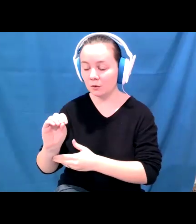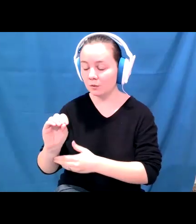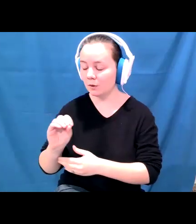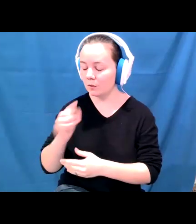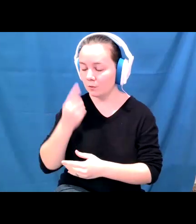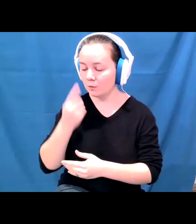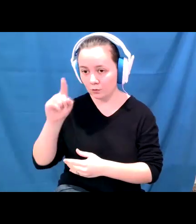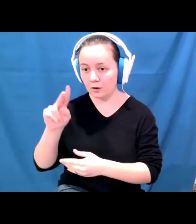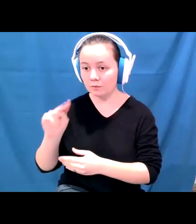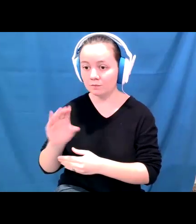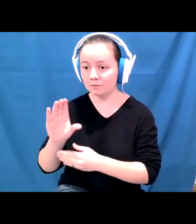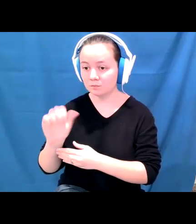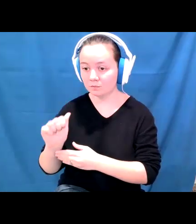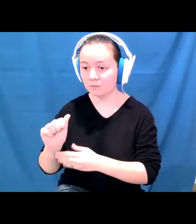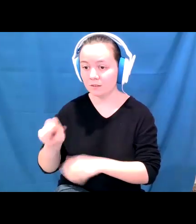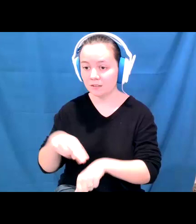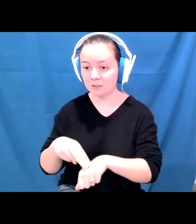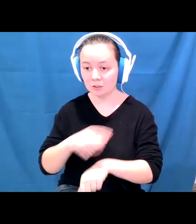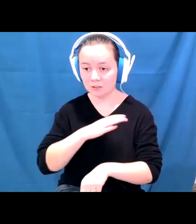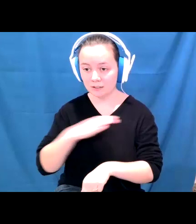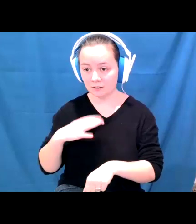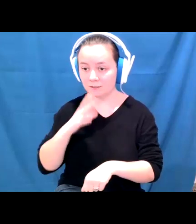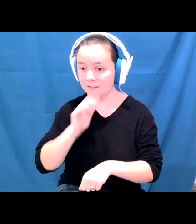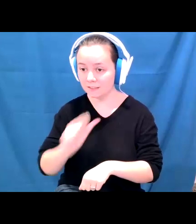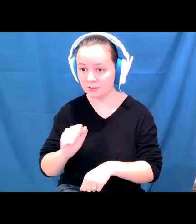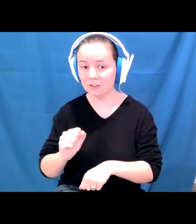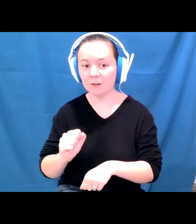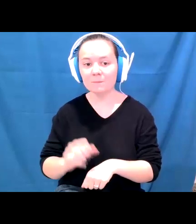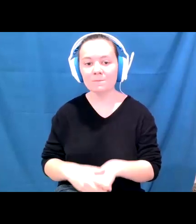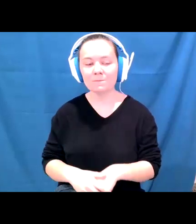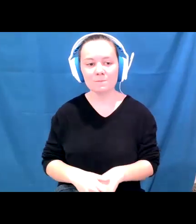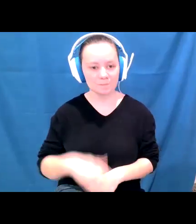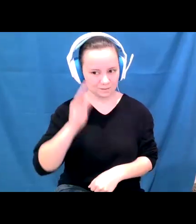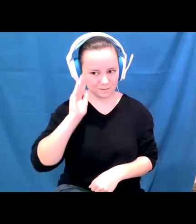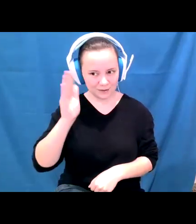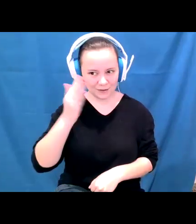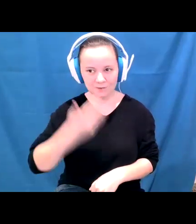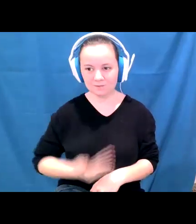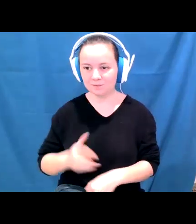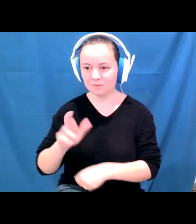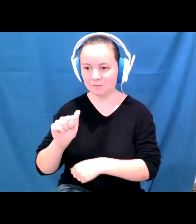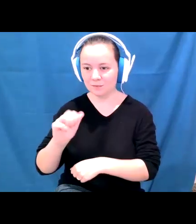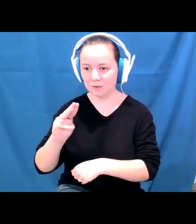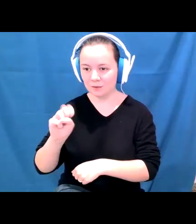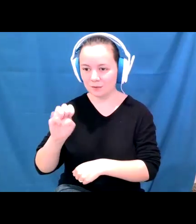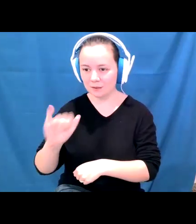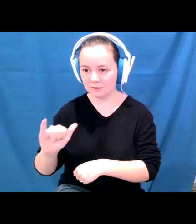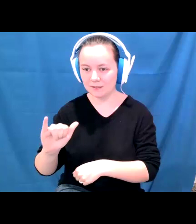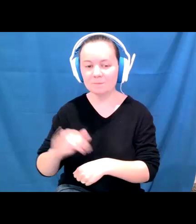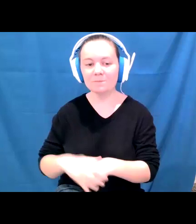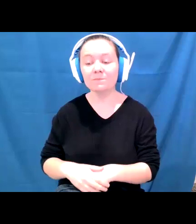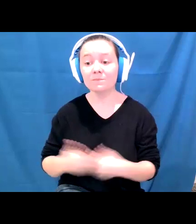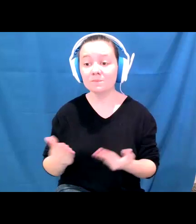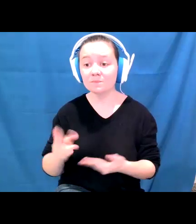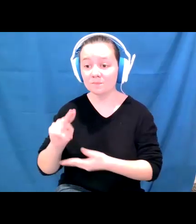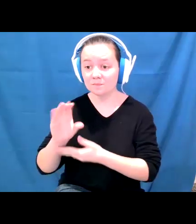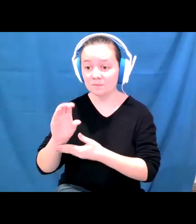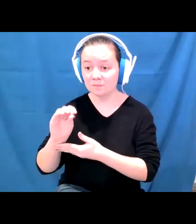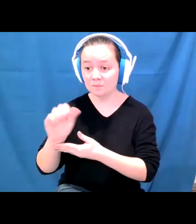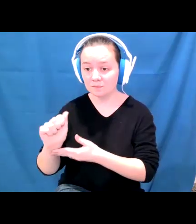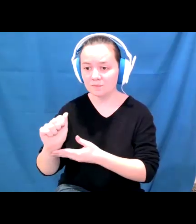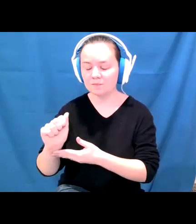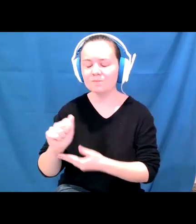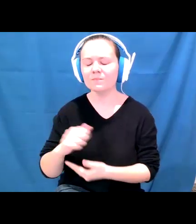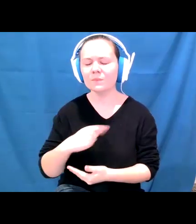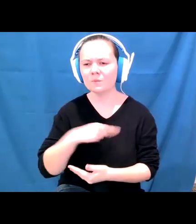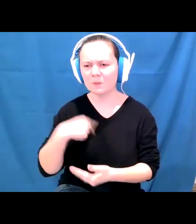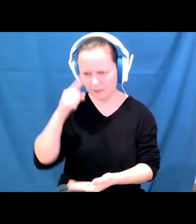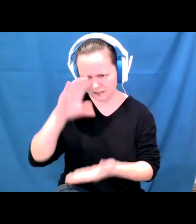Ramsey Alwin, NCOA: Welcome to today's call. I'm Ramsey Alwin, president and CEO of the National Council on Aging. At NCOA, we believe every person deserves to age well.